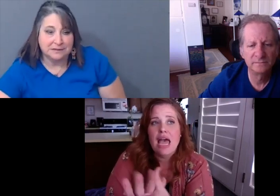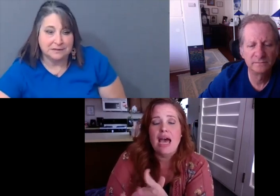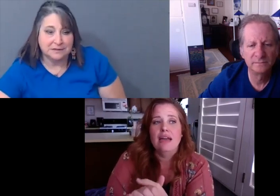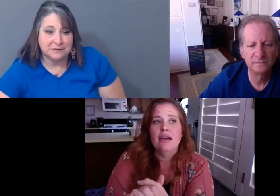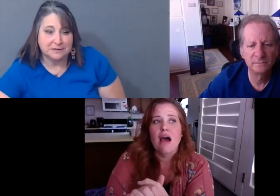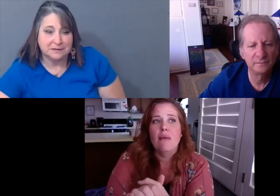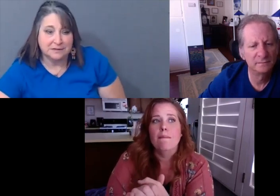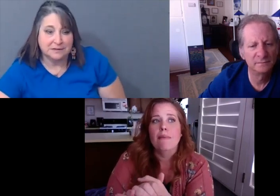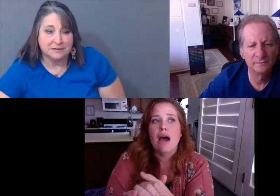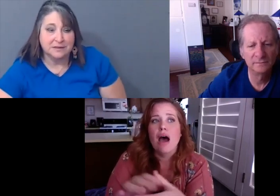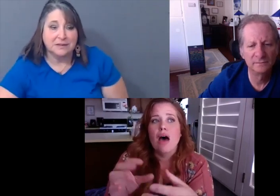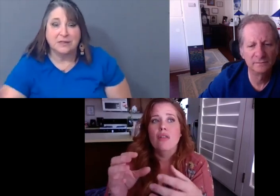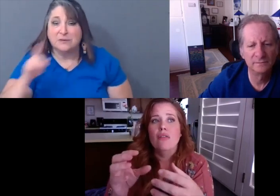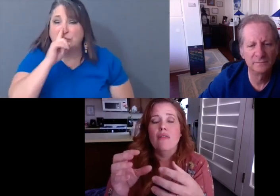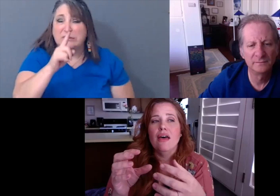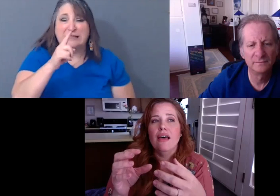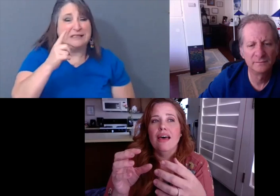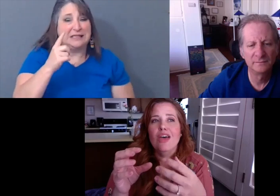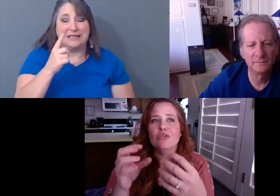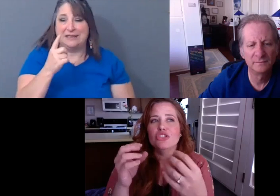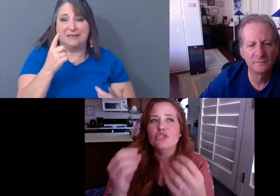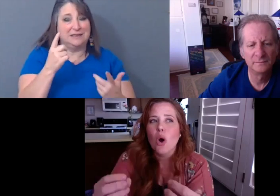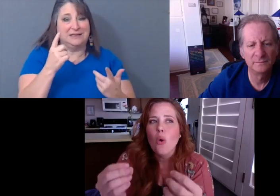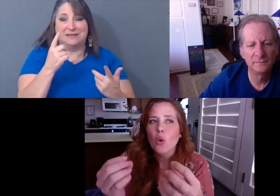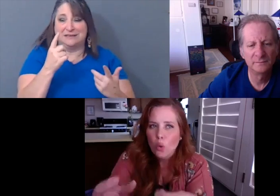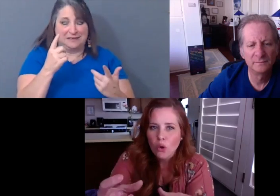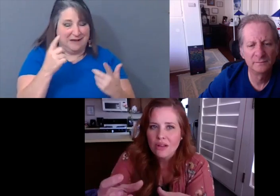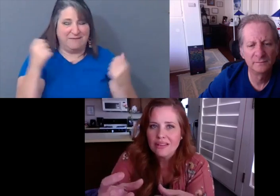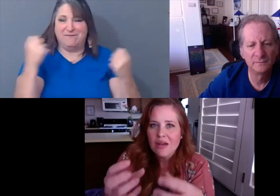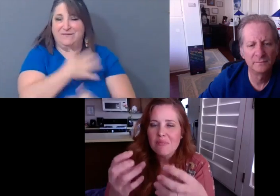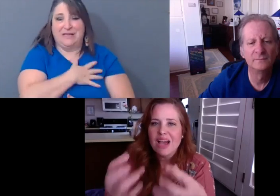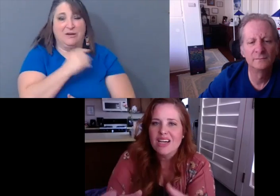And, it was so cool because